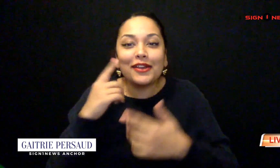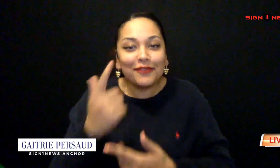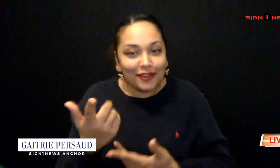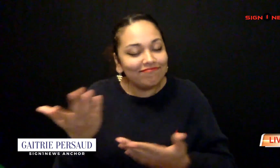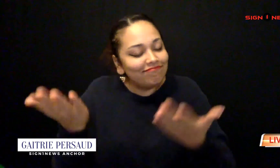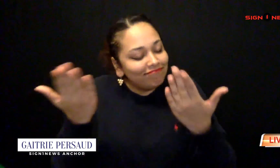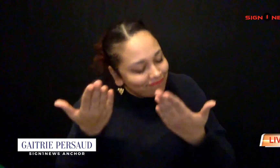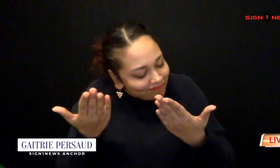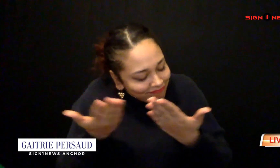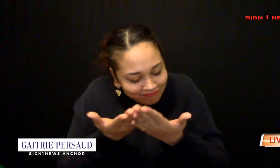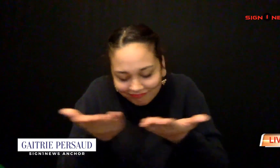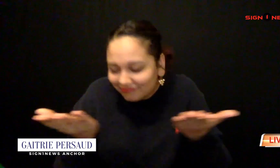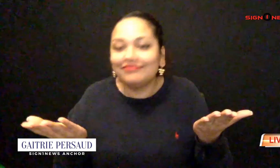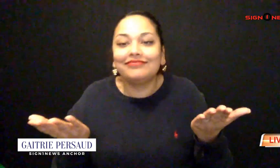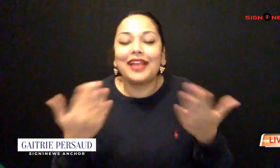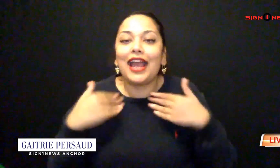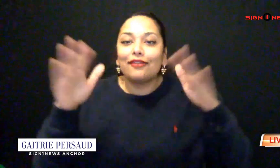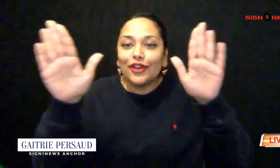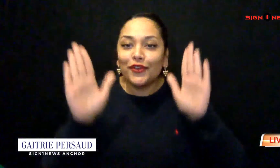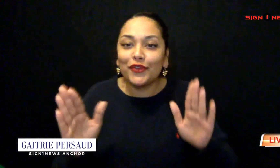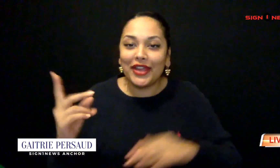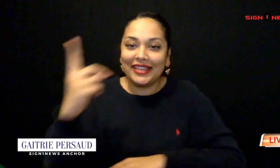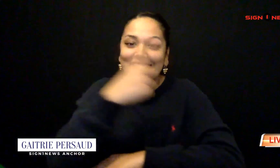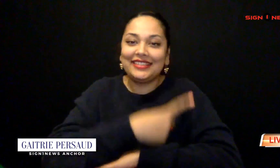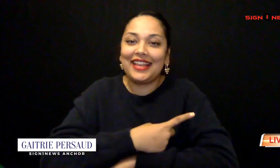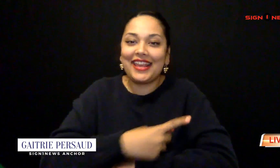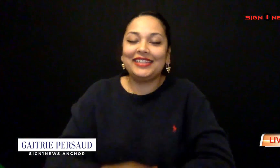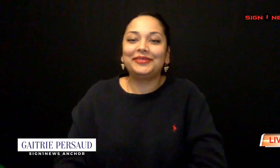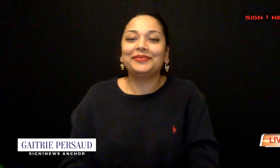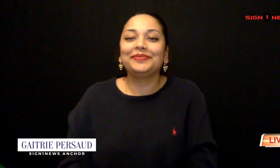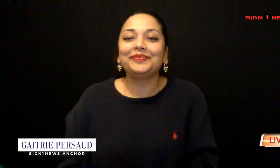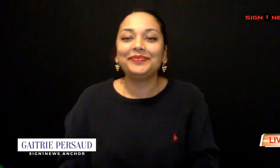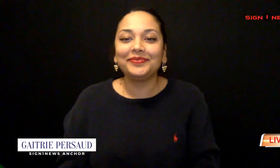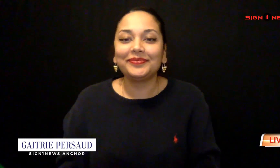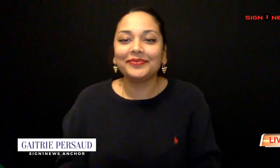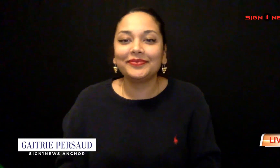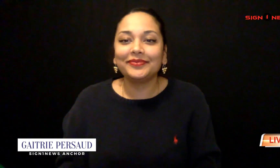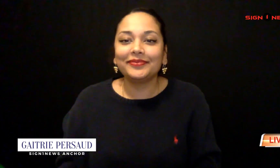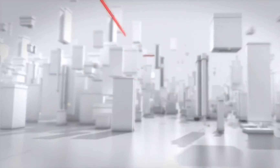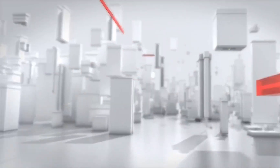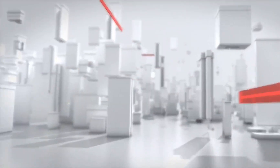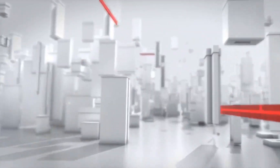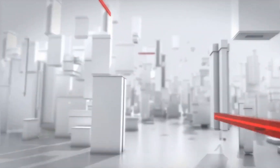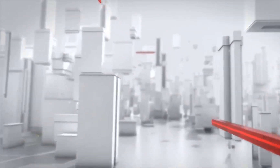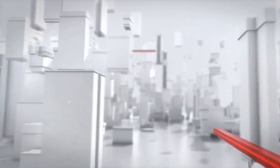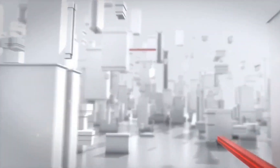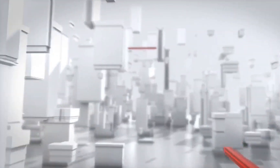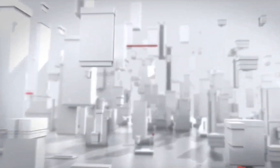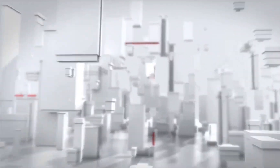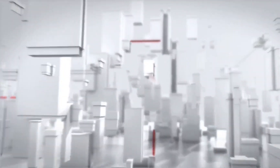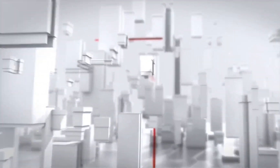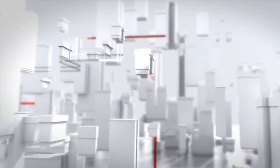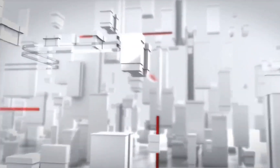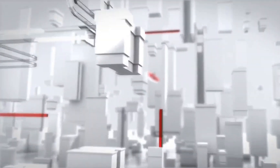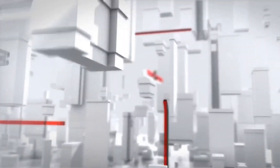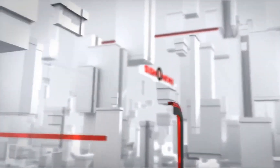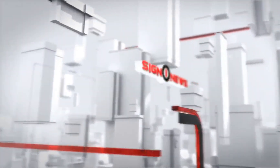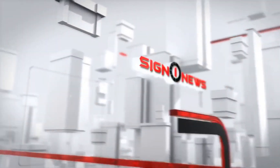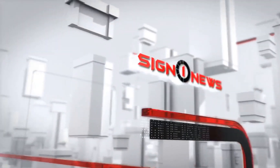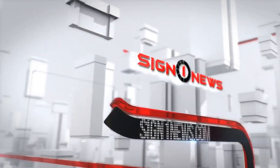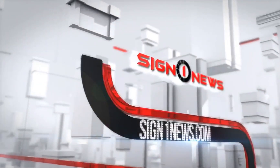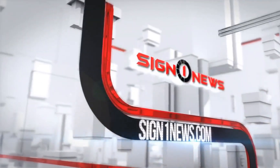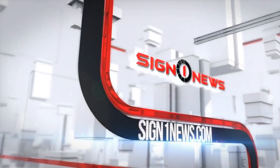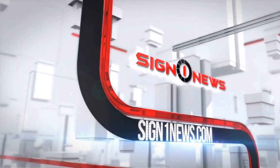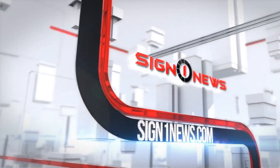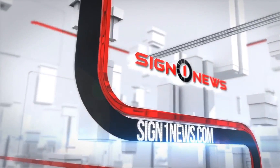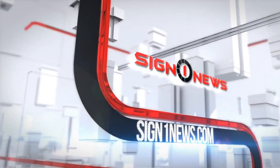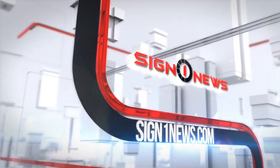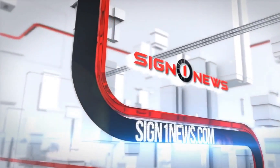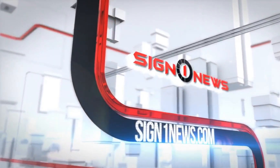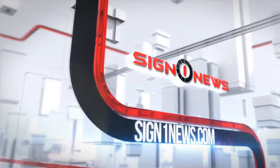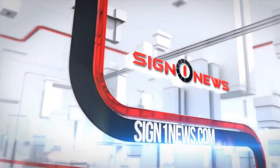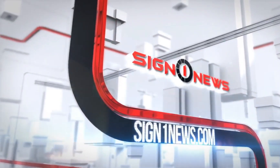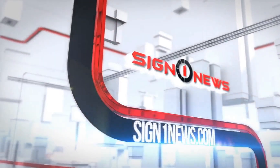thank you everyone have a great day